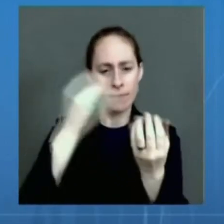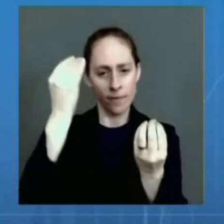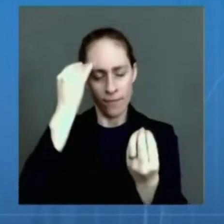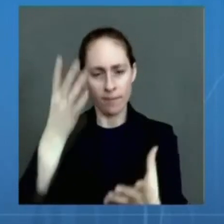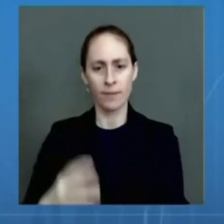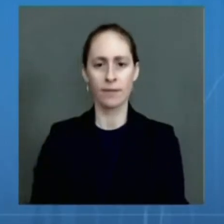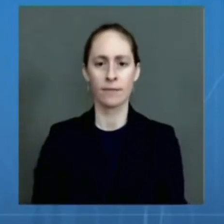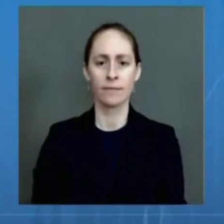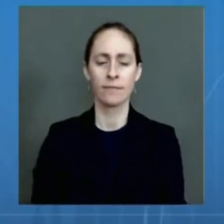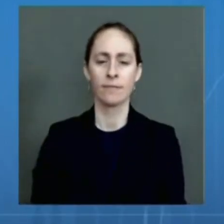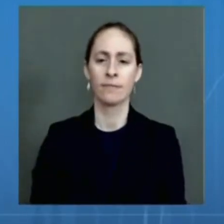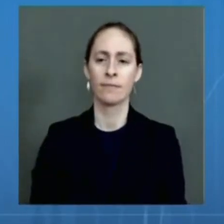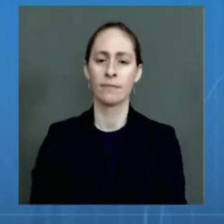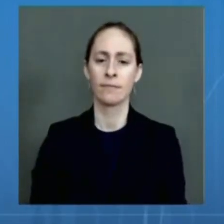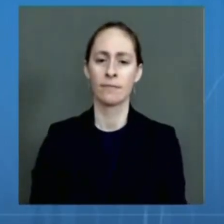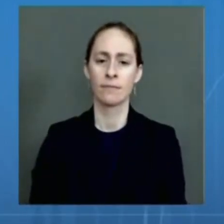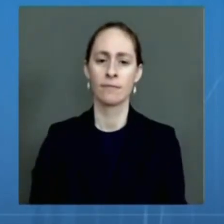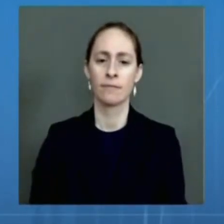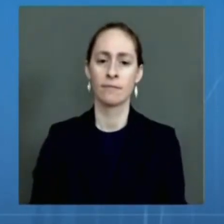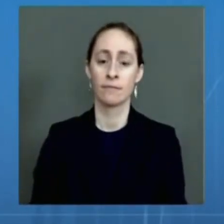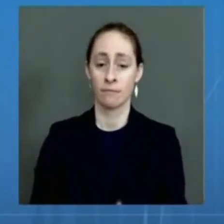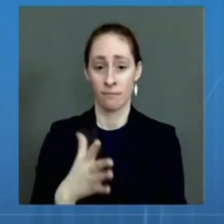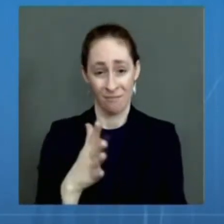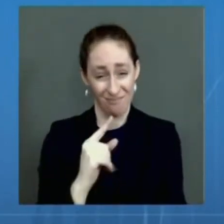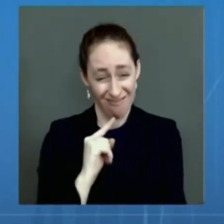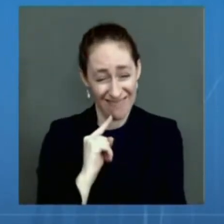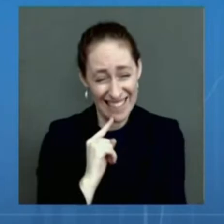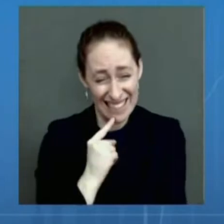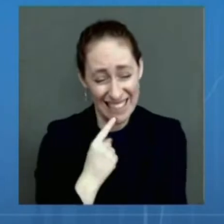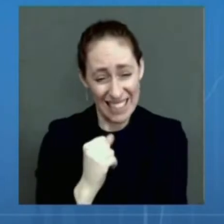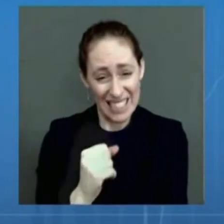CERTAINLY LOOKING AT WHAT WE